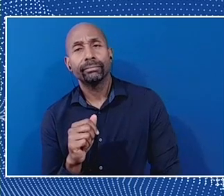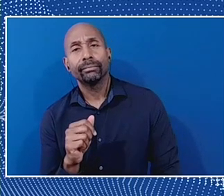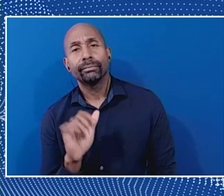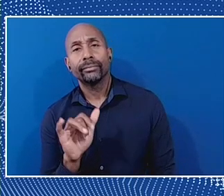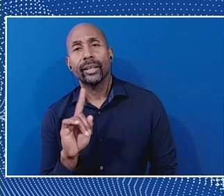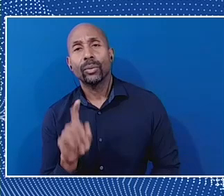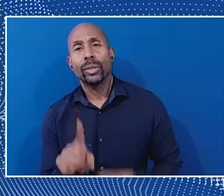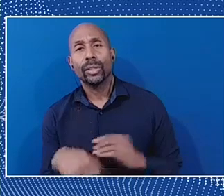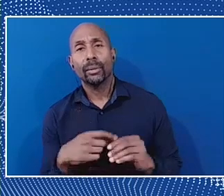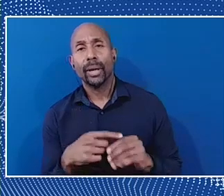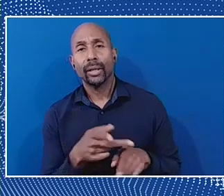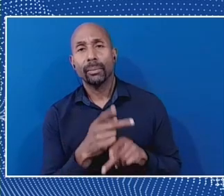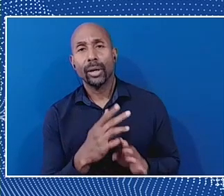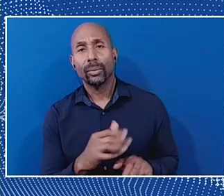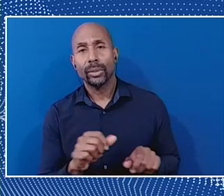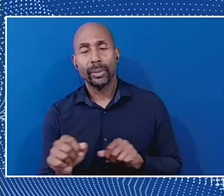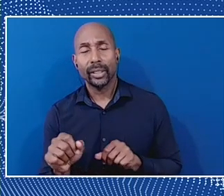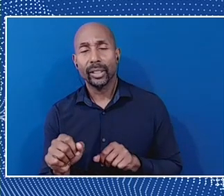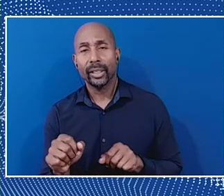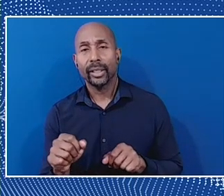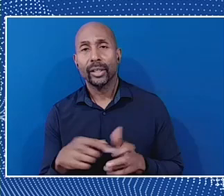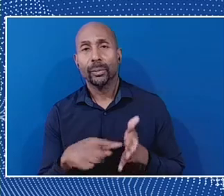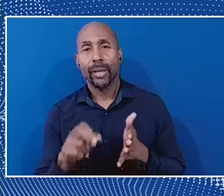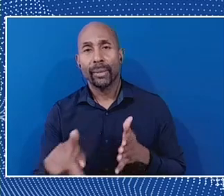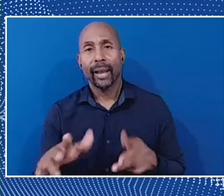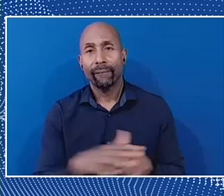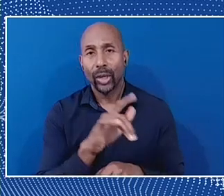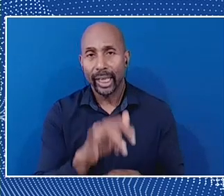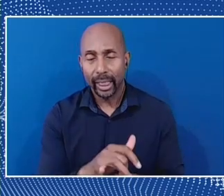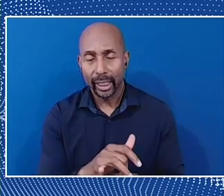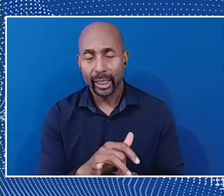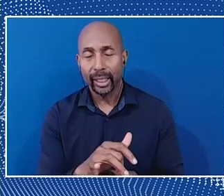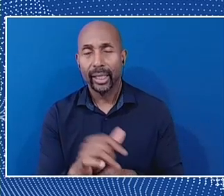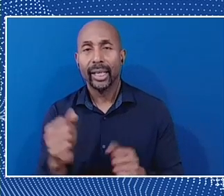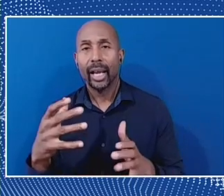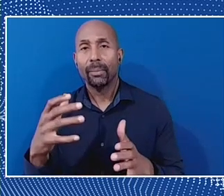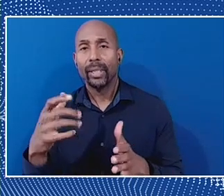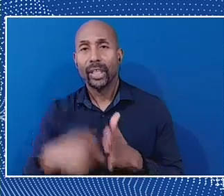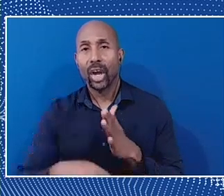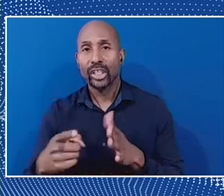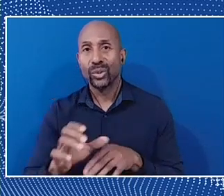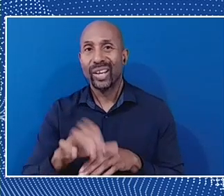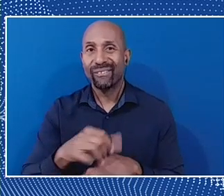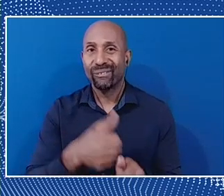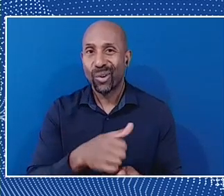repay or the cost of enforcing. I'm just wondering if the Department can